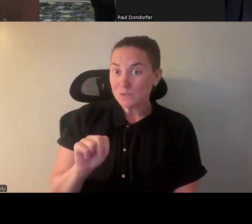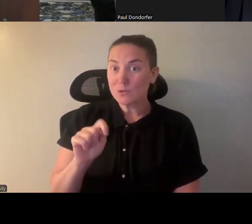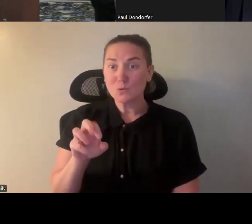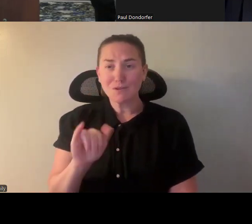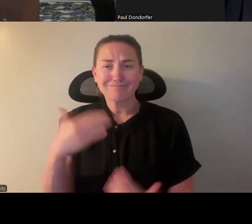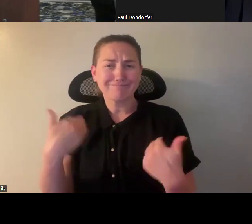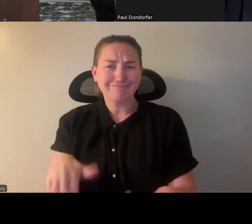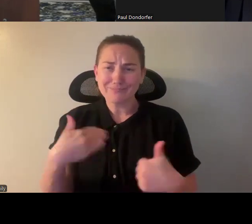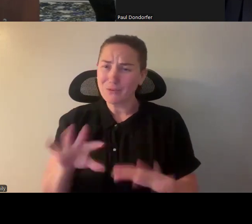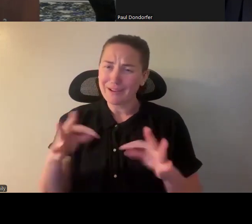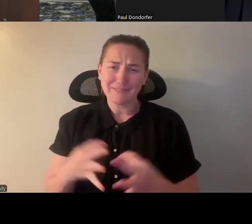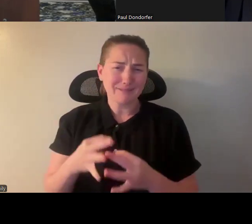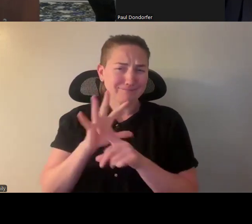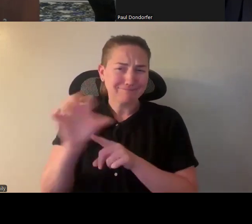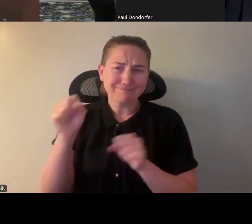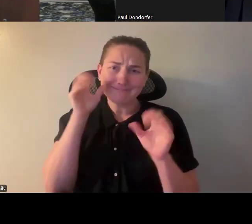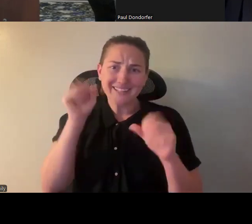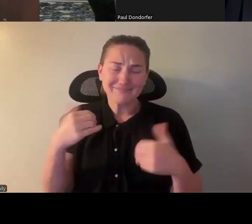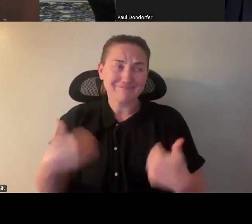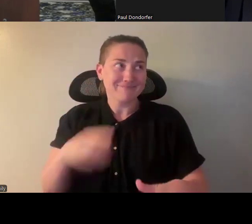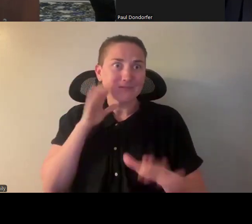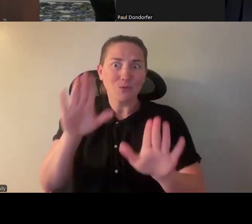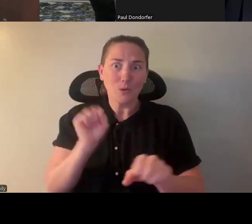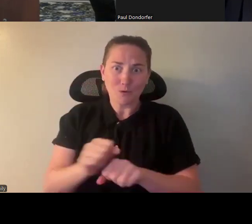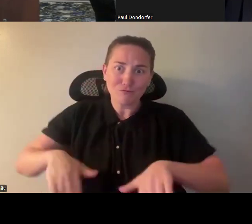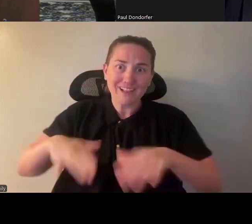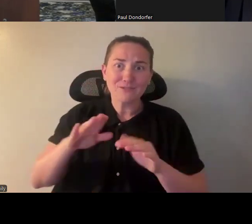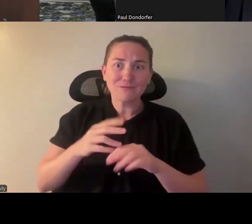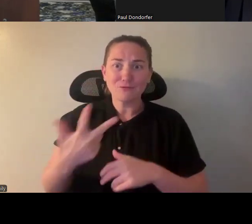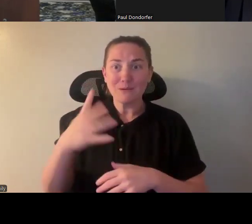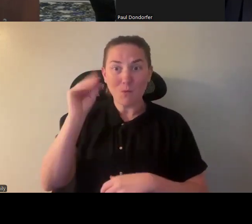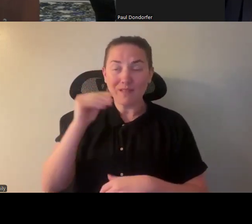a heck of a family You've done a great job and thank you very much to your commitment to our